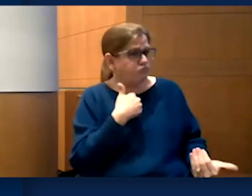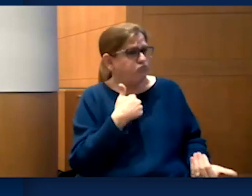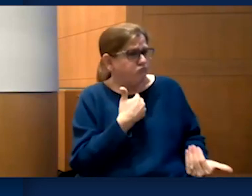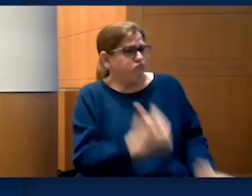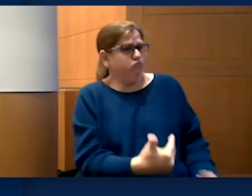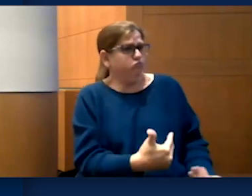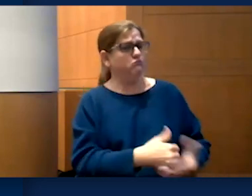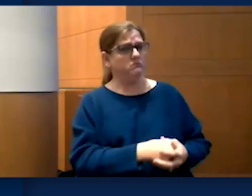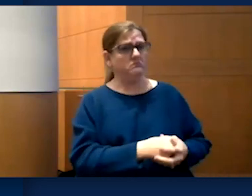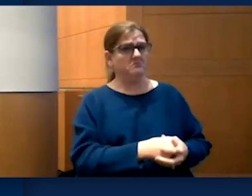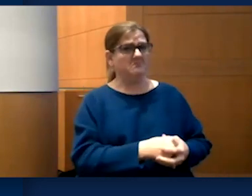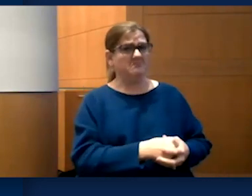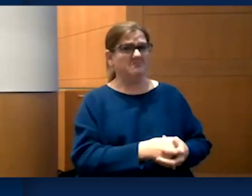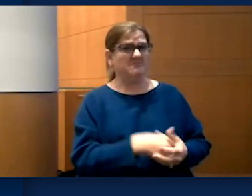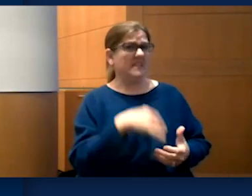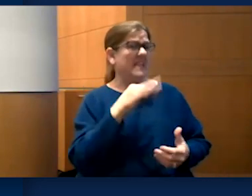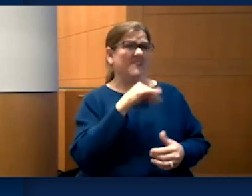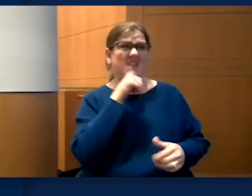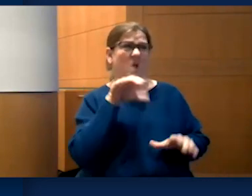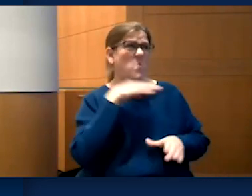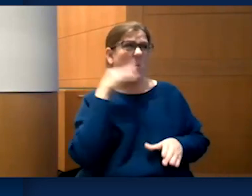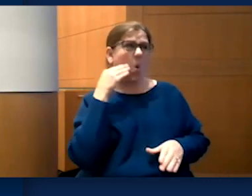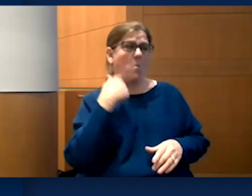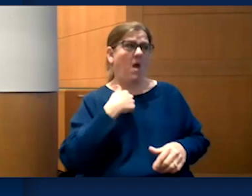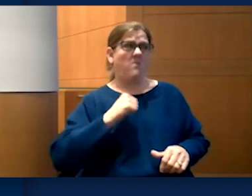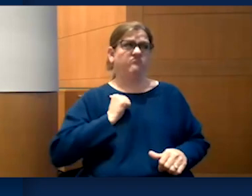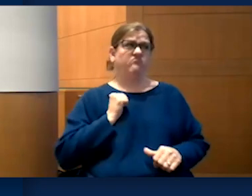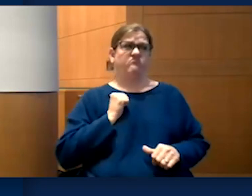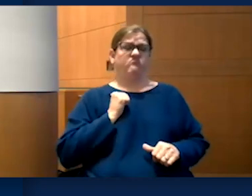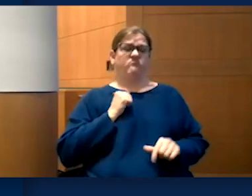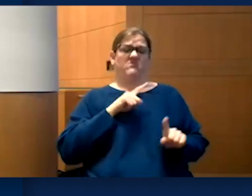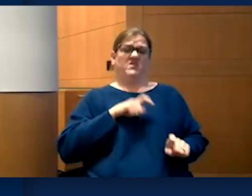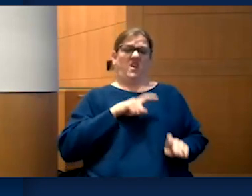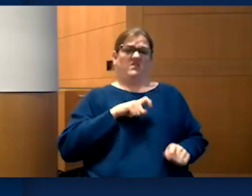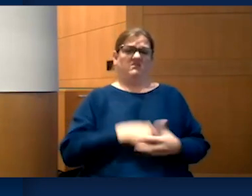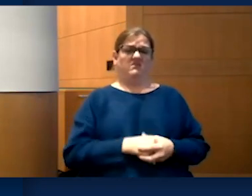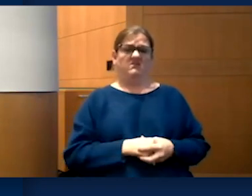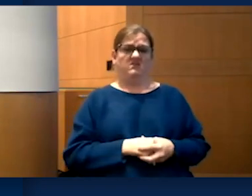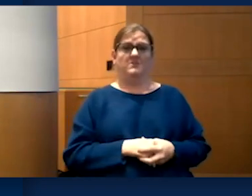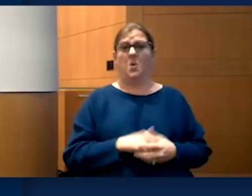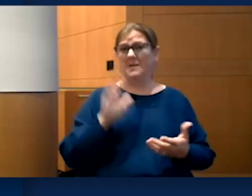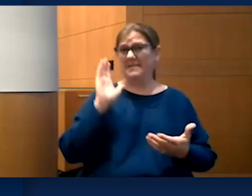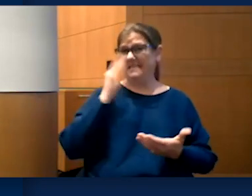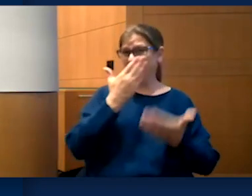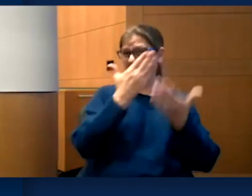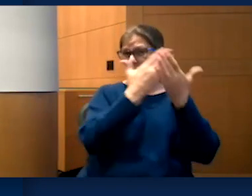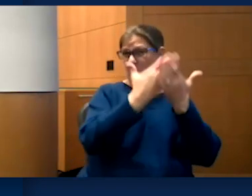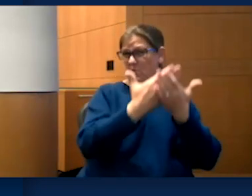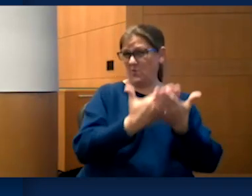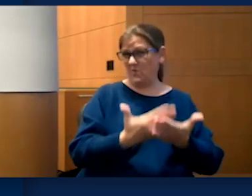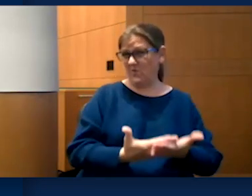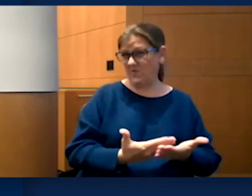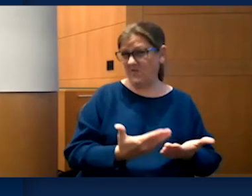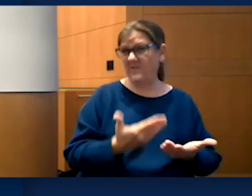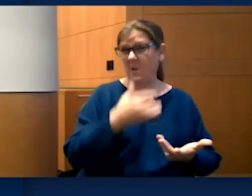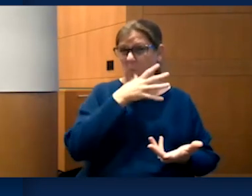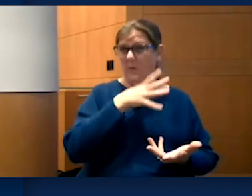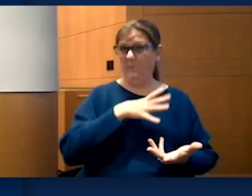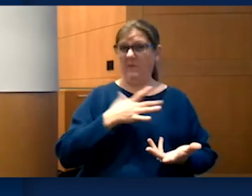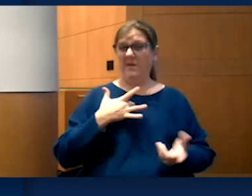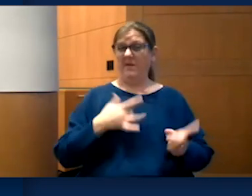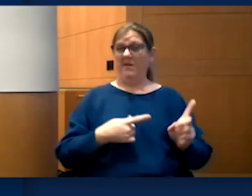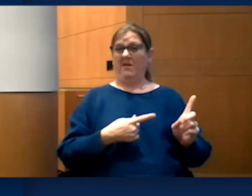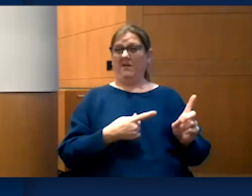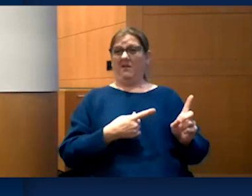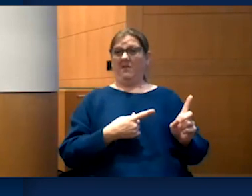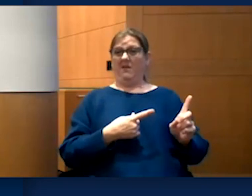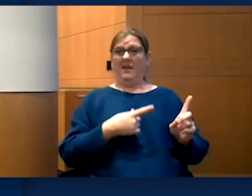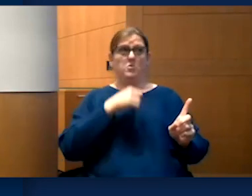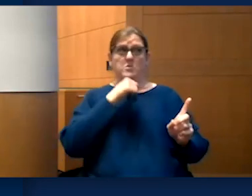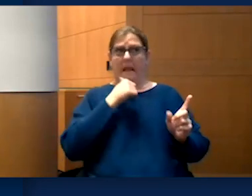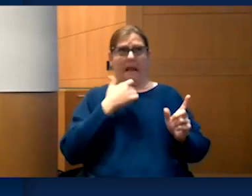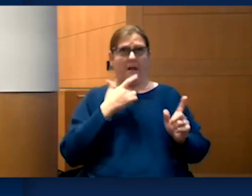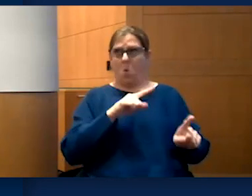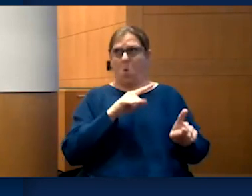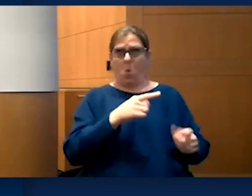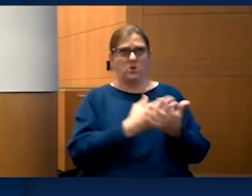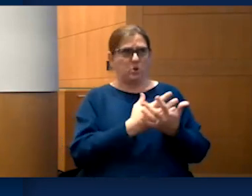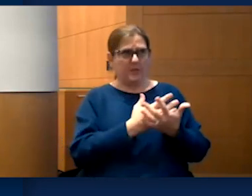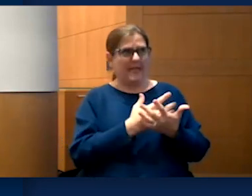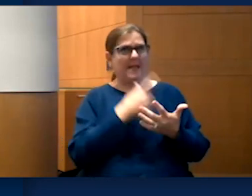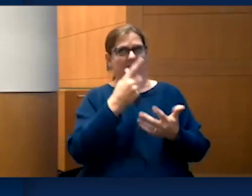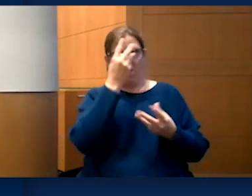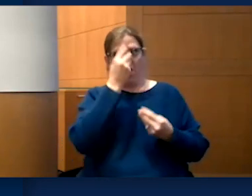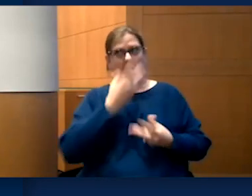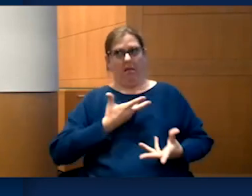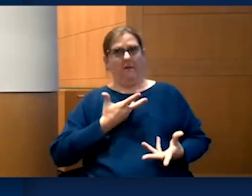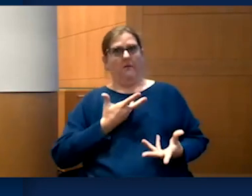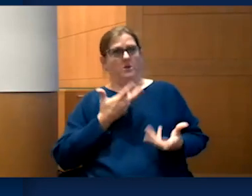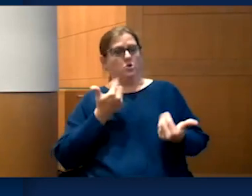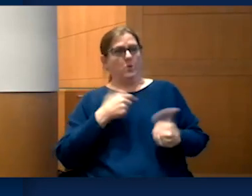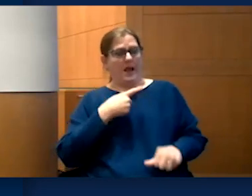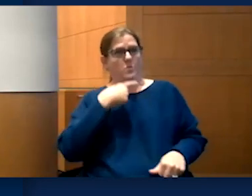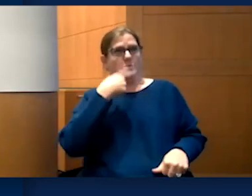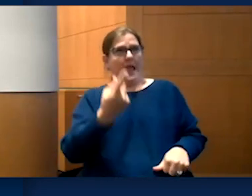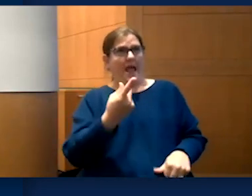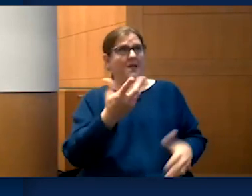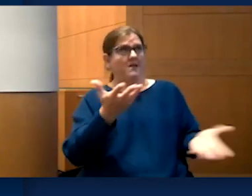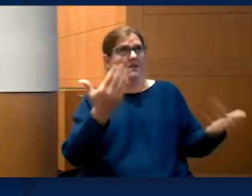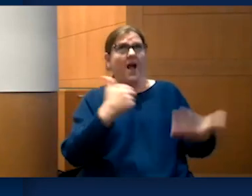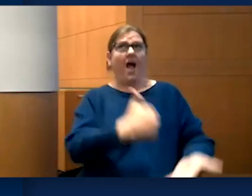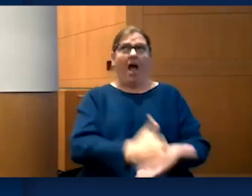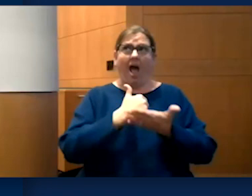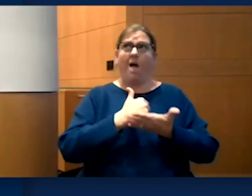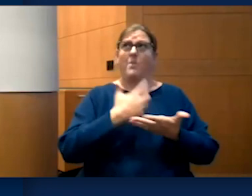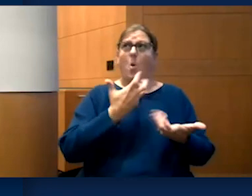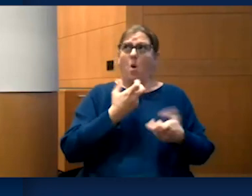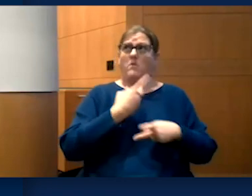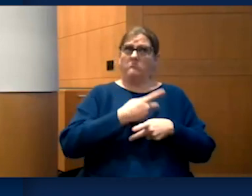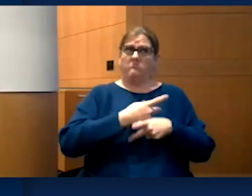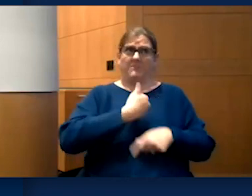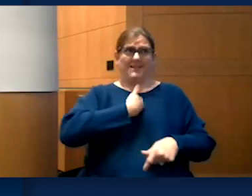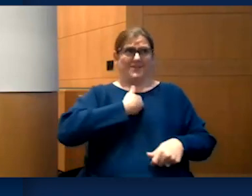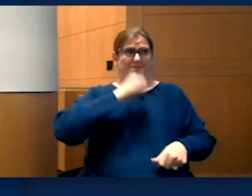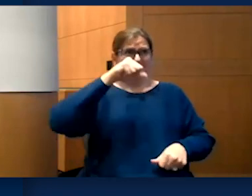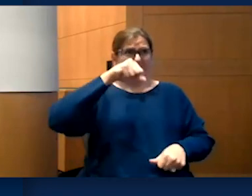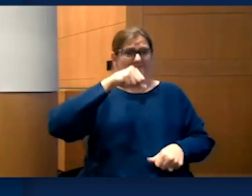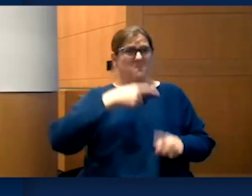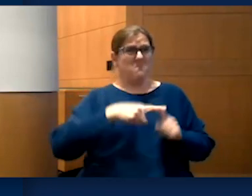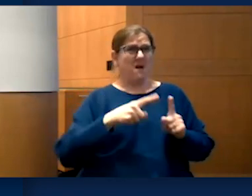So, I think these show us examples of what women -- women who were not getting screened -- are saying. They're telling us. They're trying to say, help. We want to take care of ourselves but we're not really able to do that. We have a lot of misperceptions.